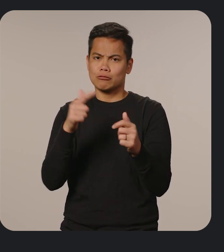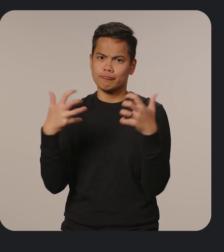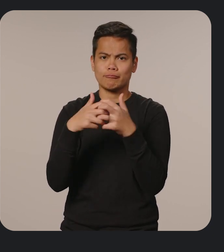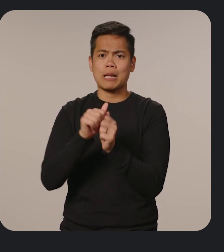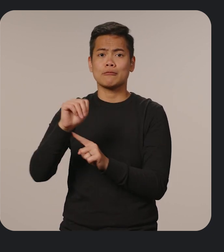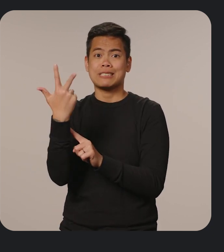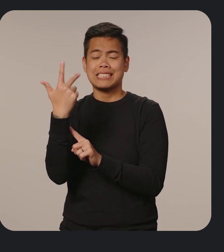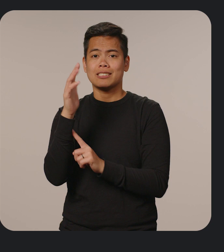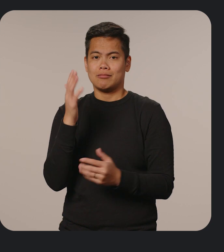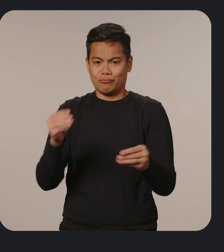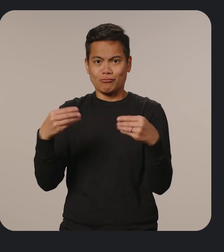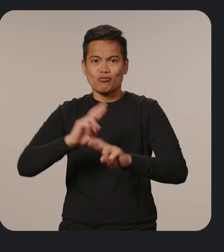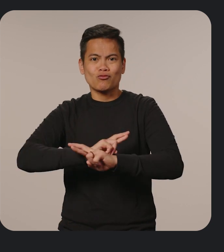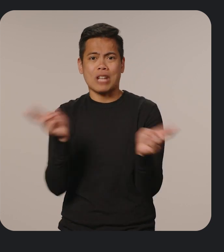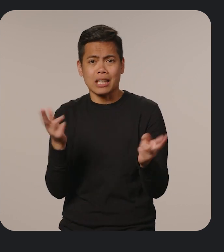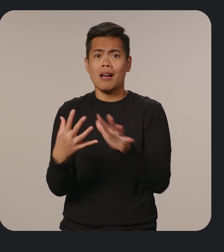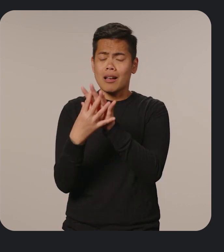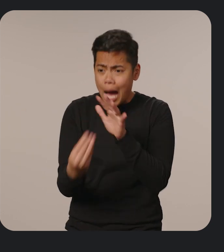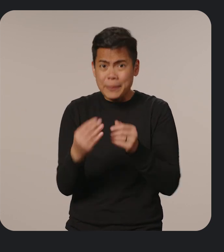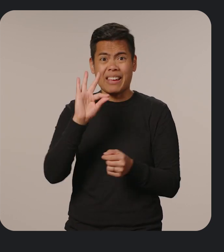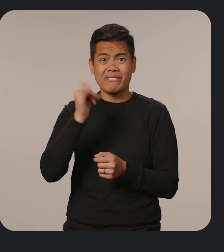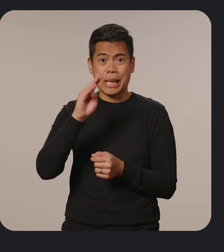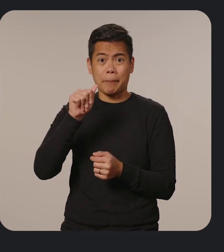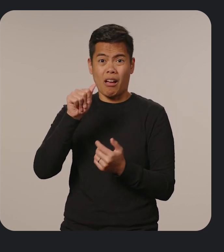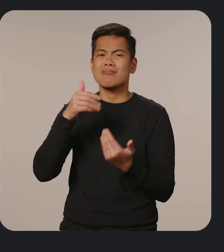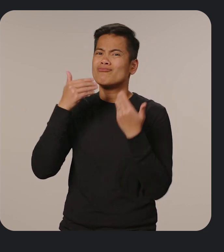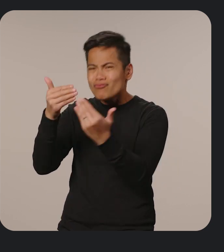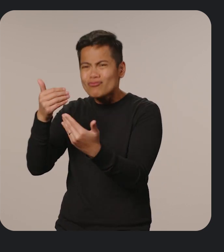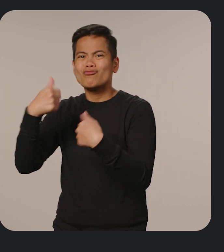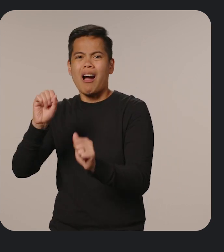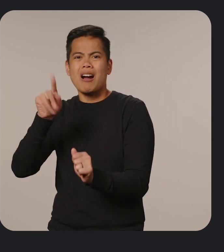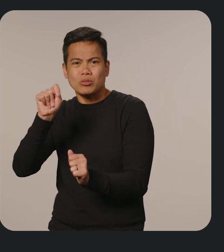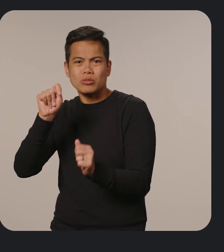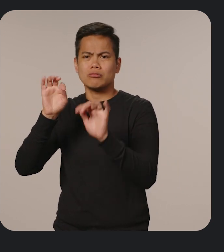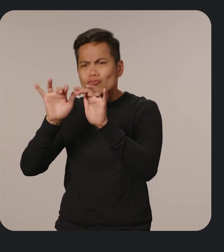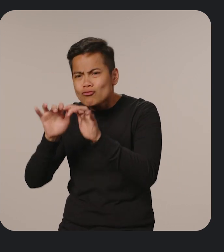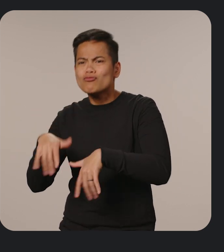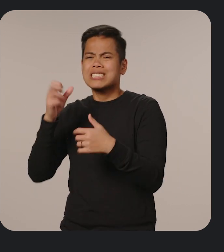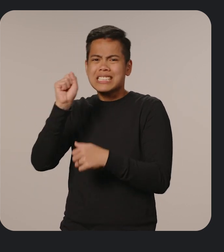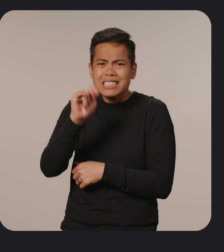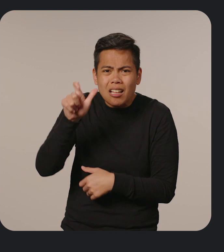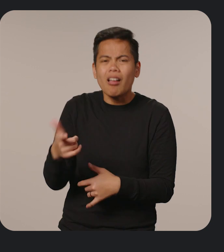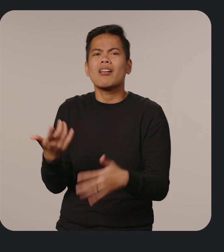Today, we've announced a lot of new features showing how we're evolving Material You. You've also learned about how we're